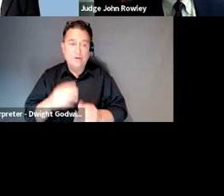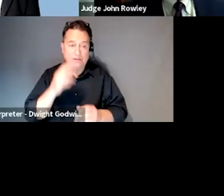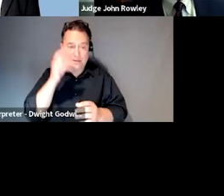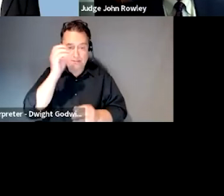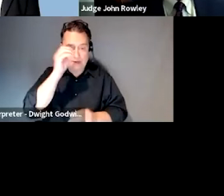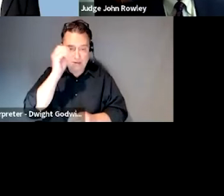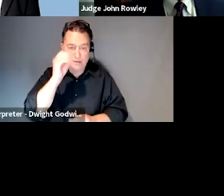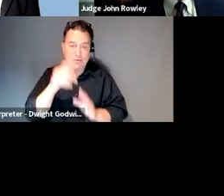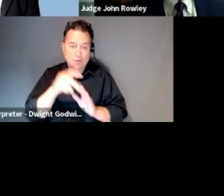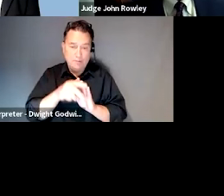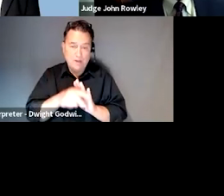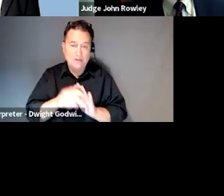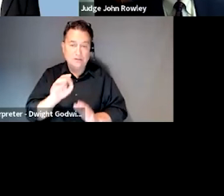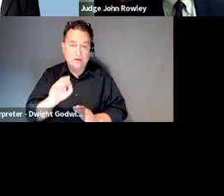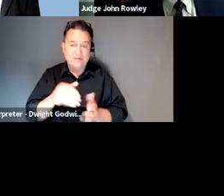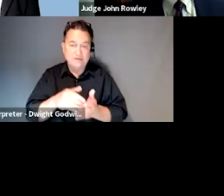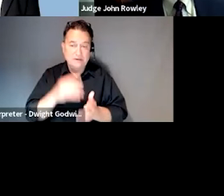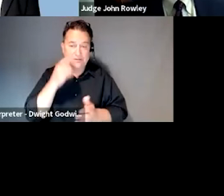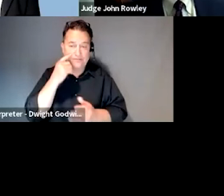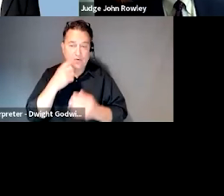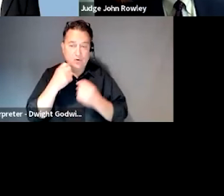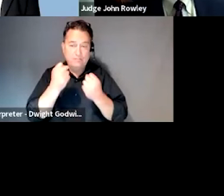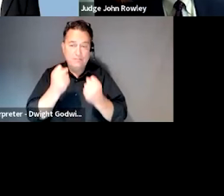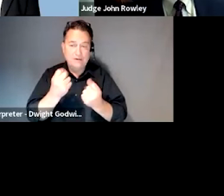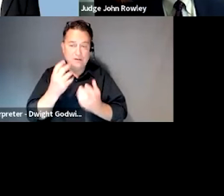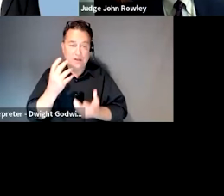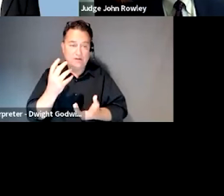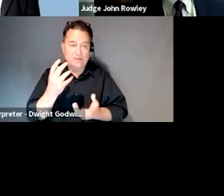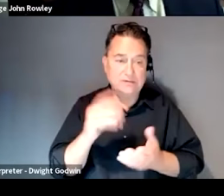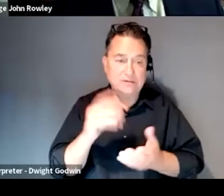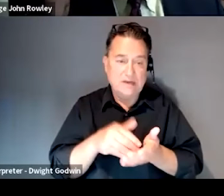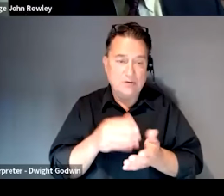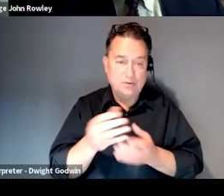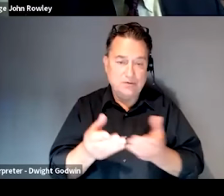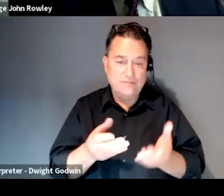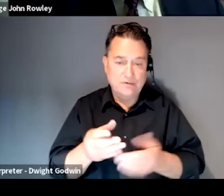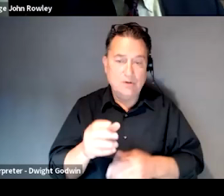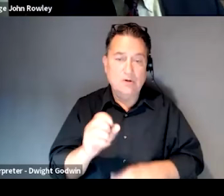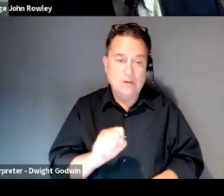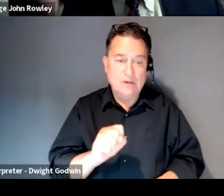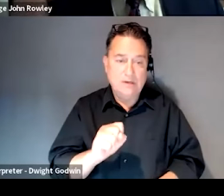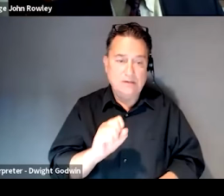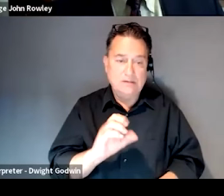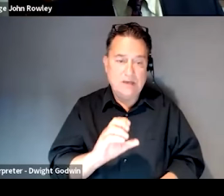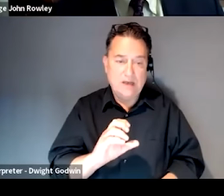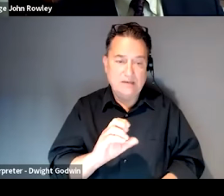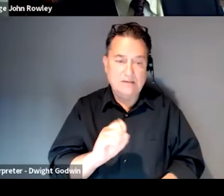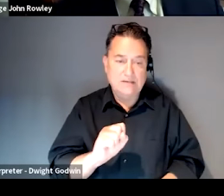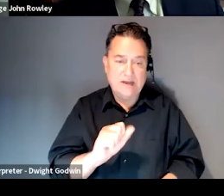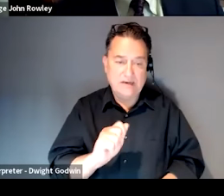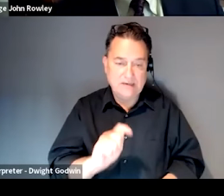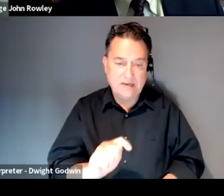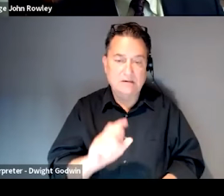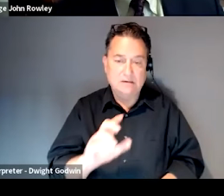or policies of the Center for Mental Health Services, the Center for Substance Abuse Treatment, the Substance Abuse and Mental Health Services Administration,